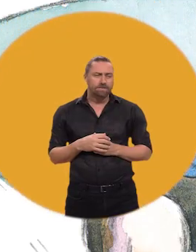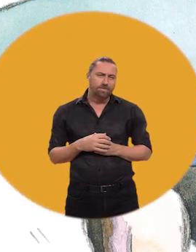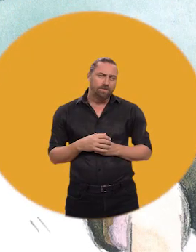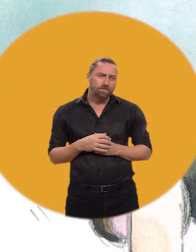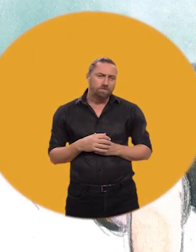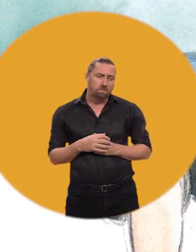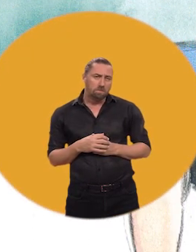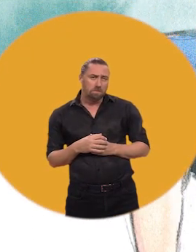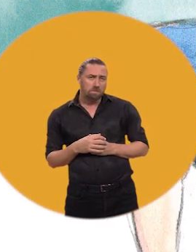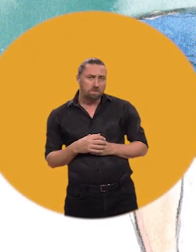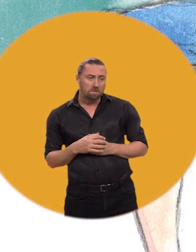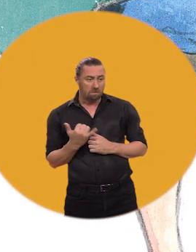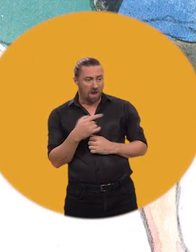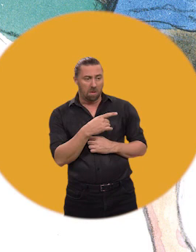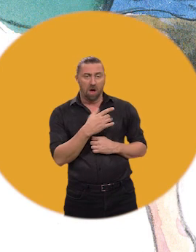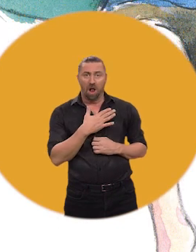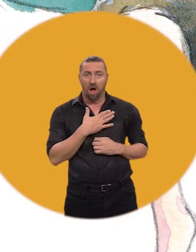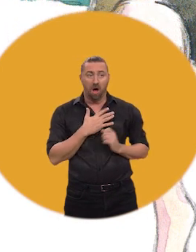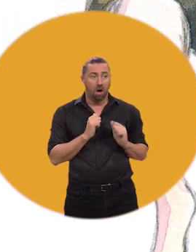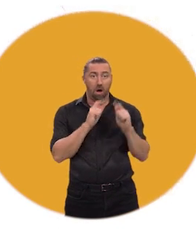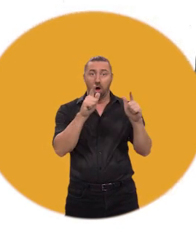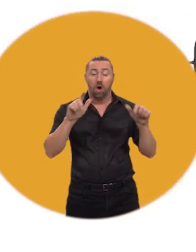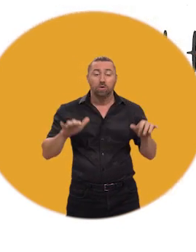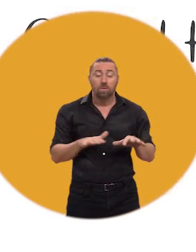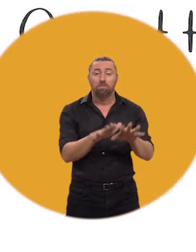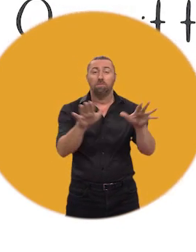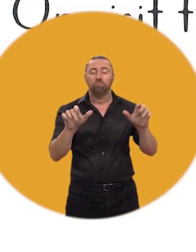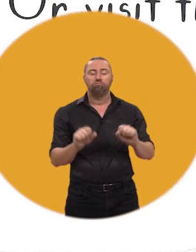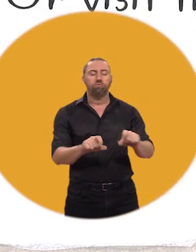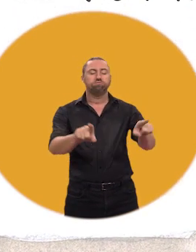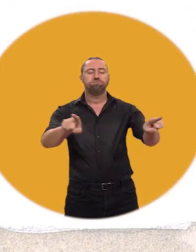Maybe it would like to go for a swim, or visit the beach.